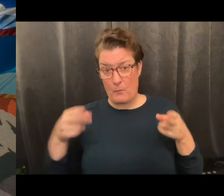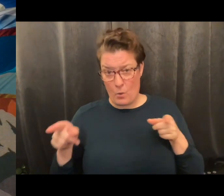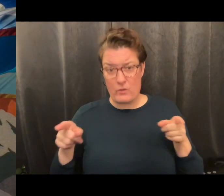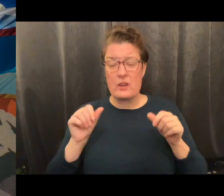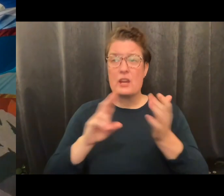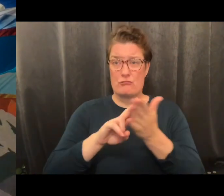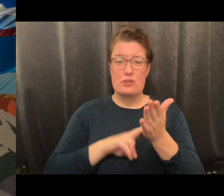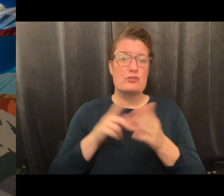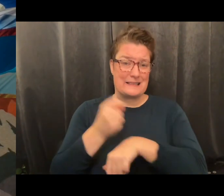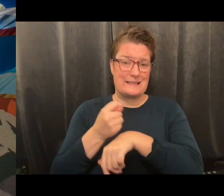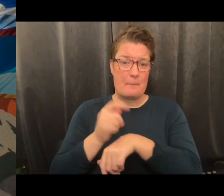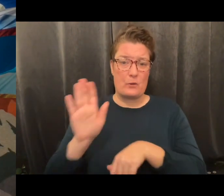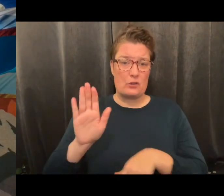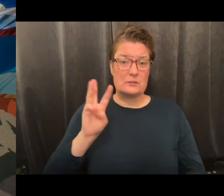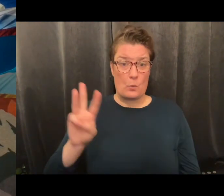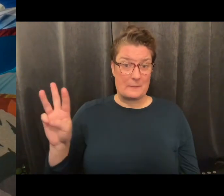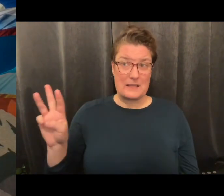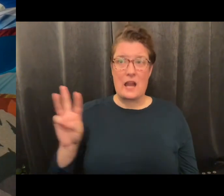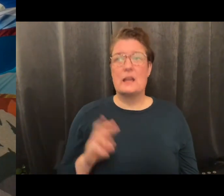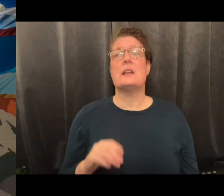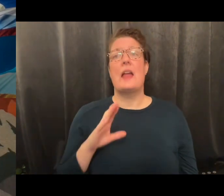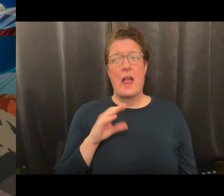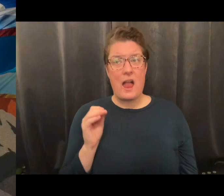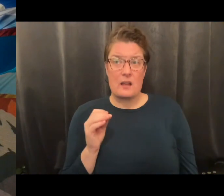it's, it's our local community, you know, it's a, it's a different kind